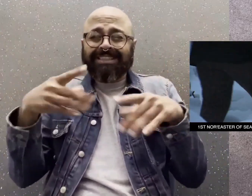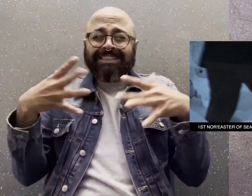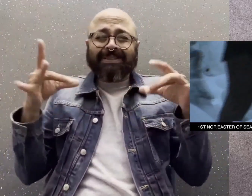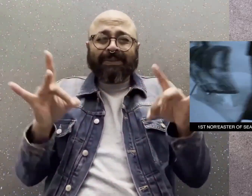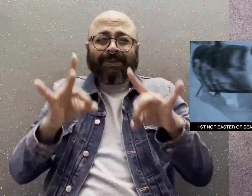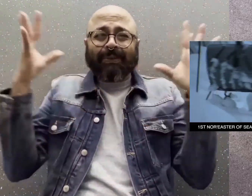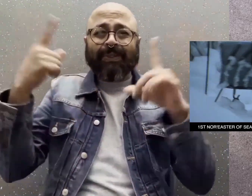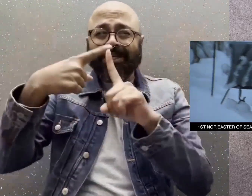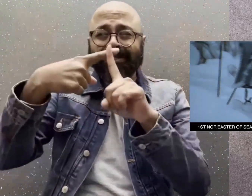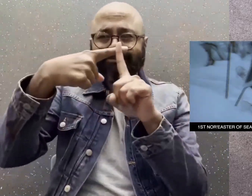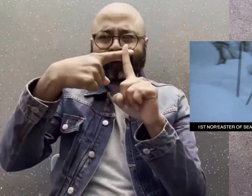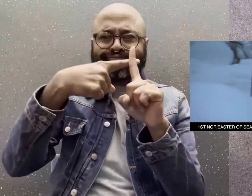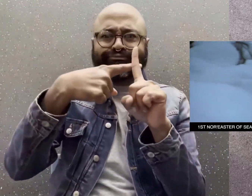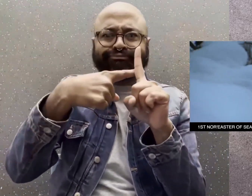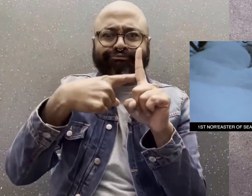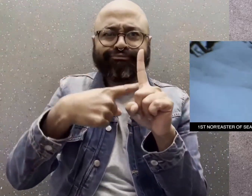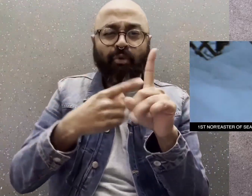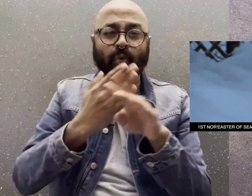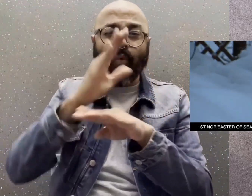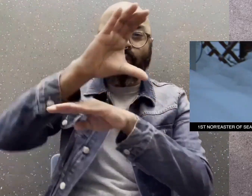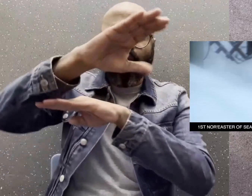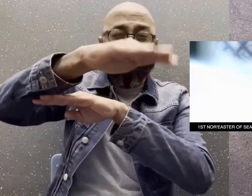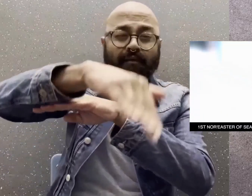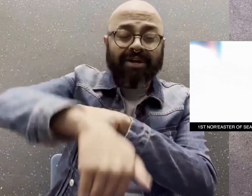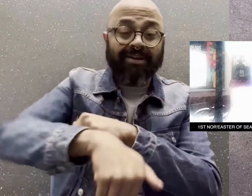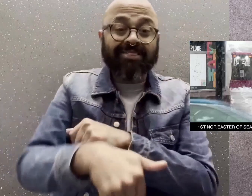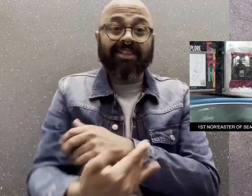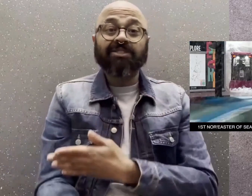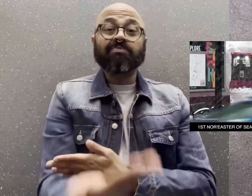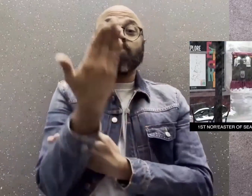in the frigid temperatures overnight and this morning.